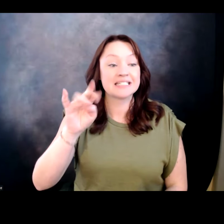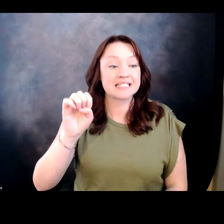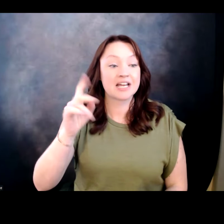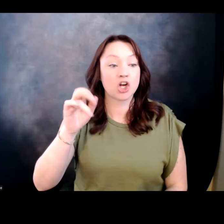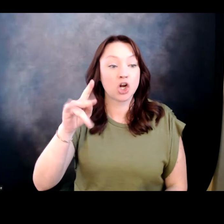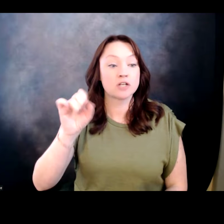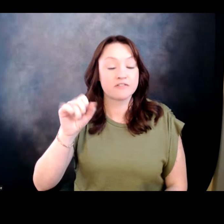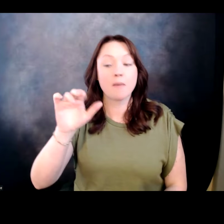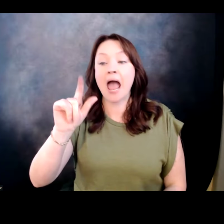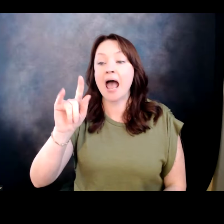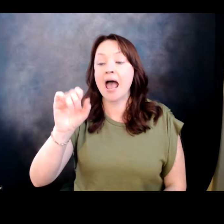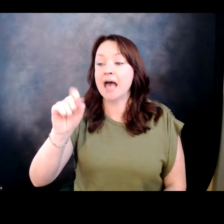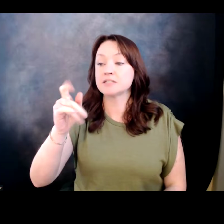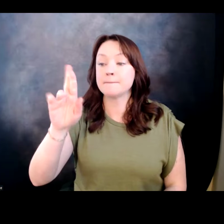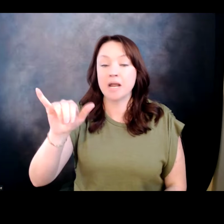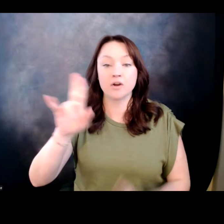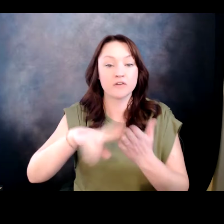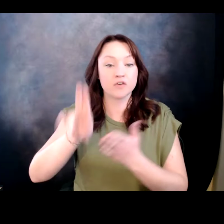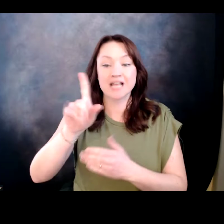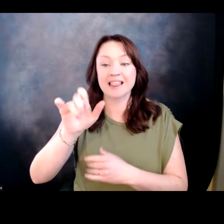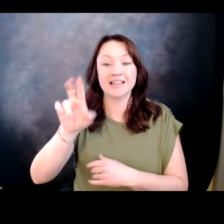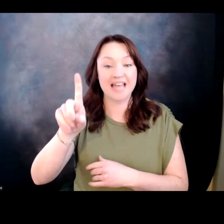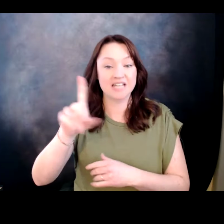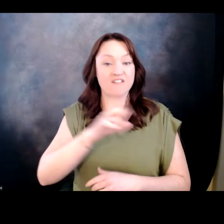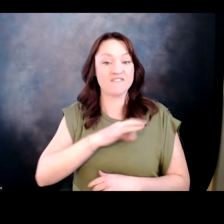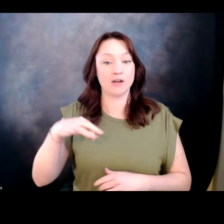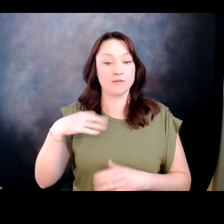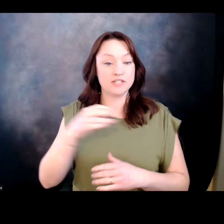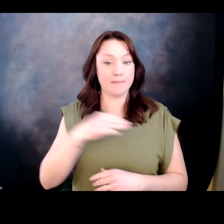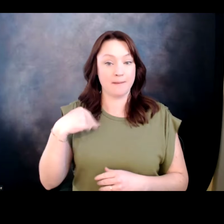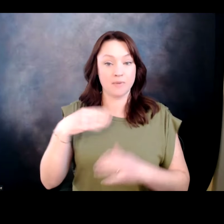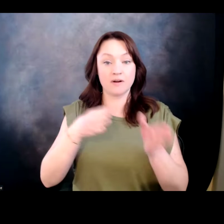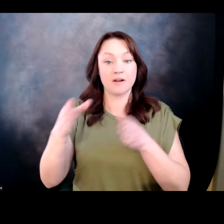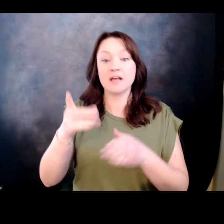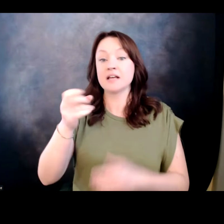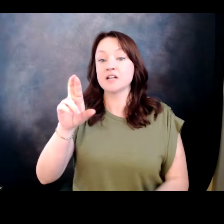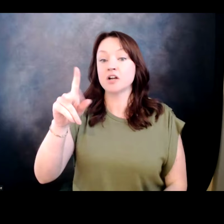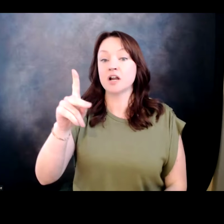LEND faculty member. Dr. Cara Lee is an assistant professor in the department of